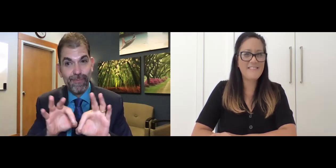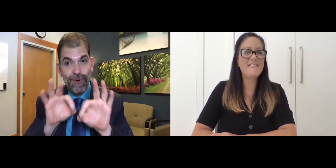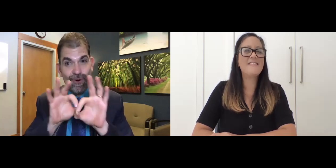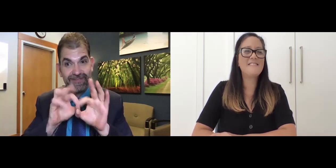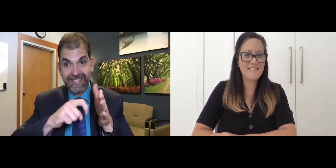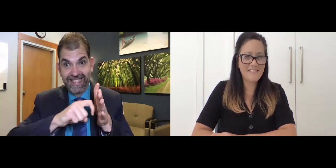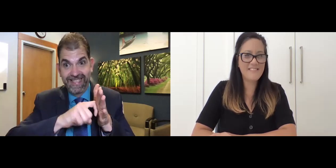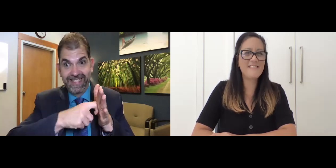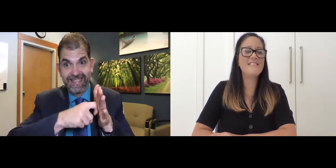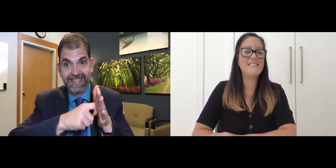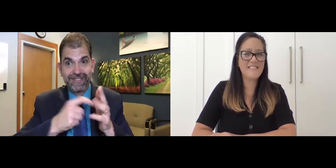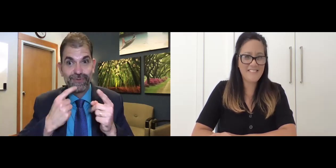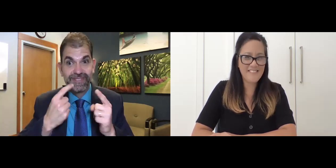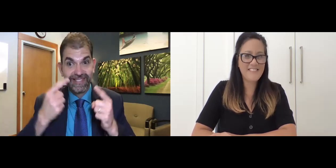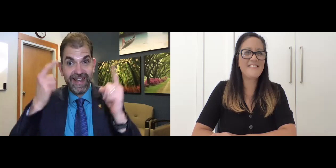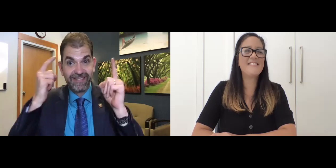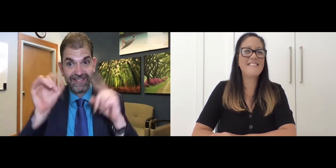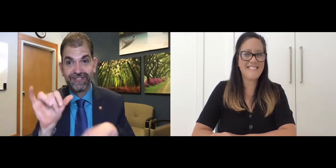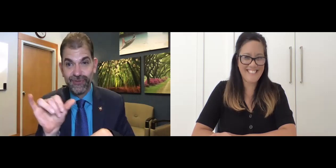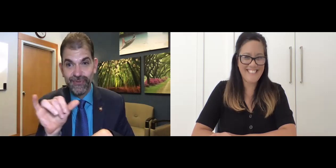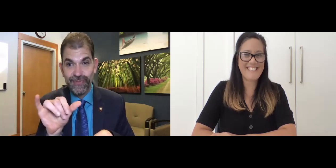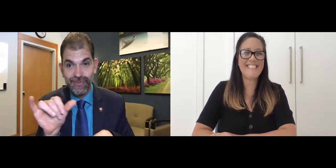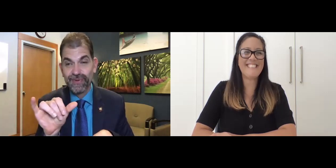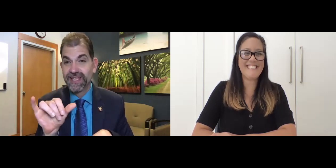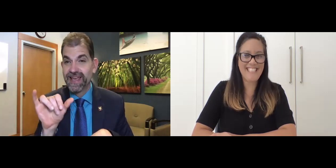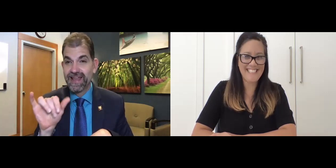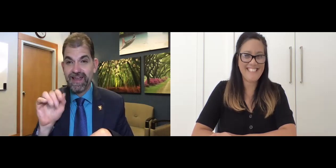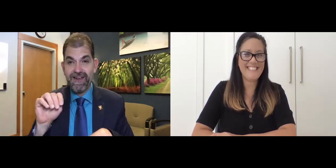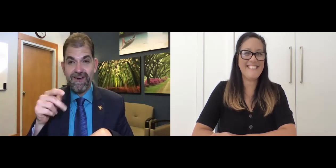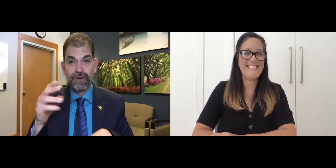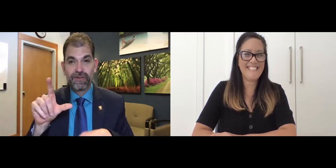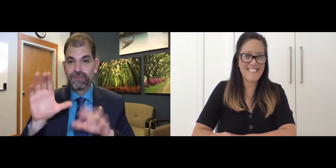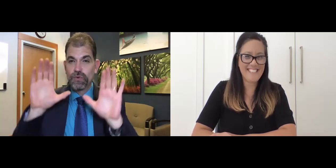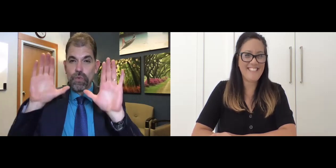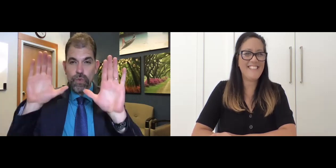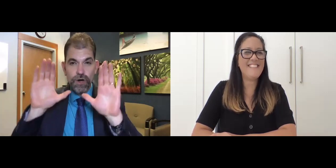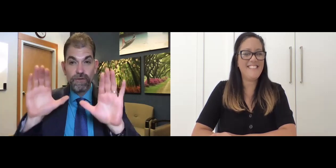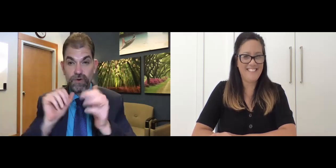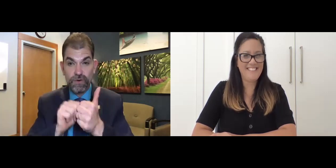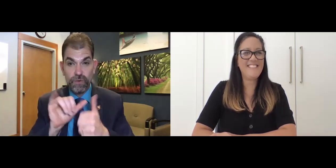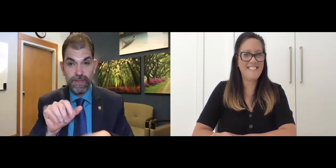That's really a key to success is having a mentor, so that's